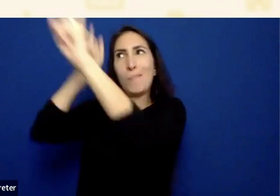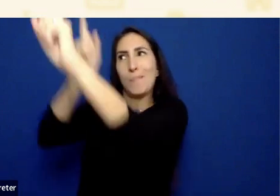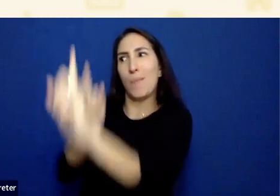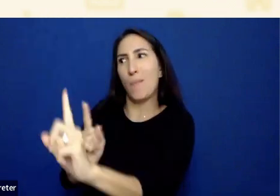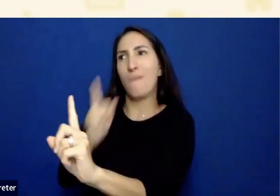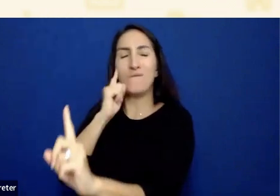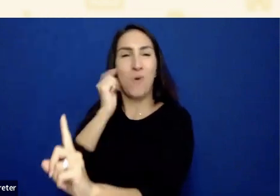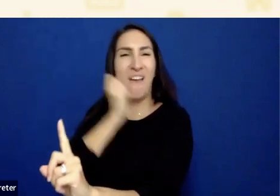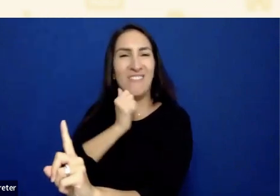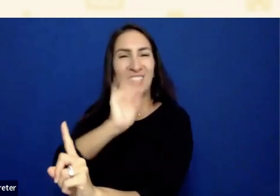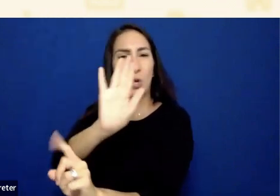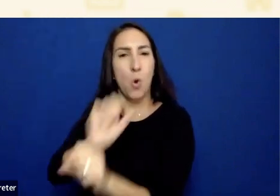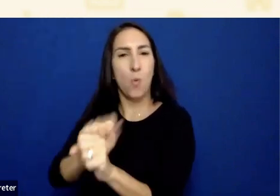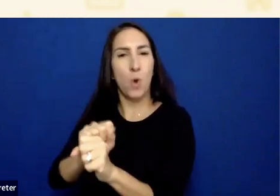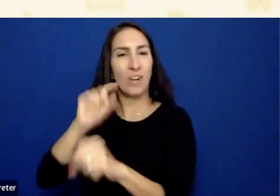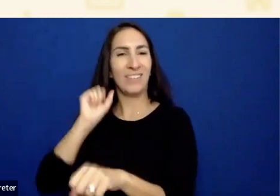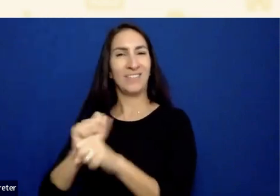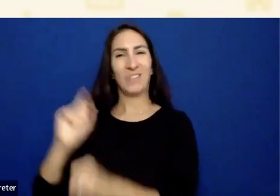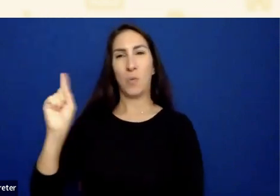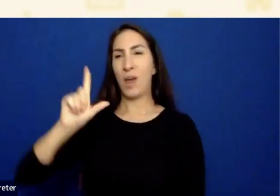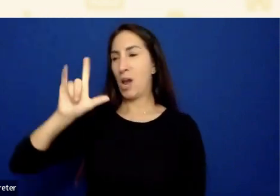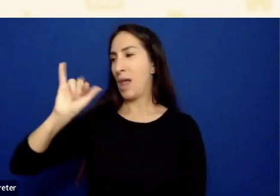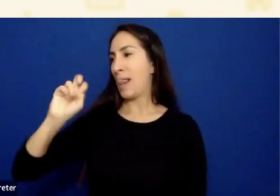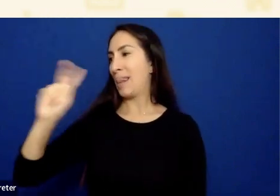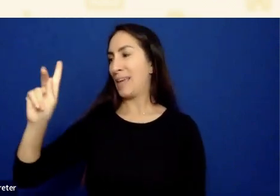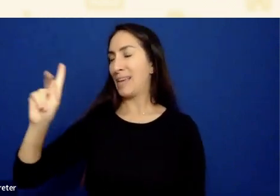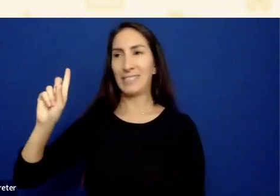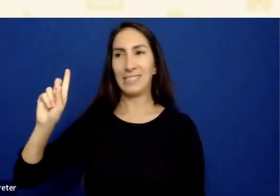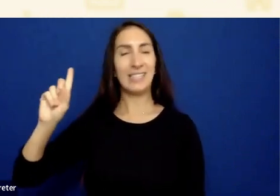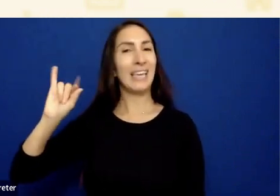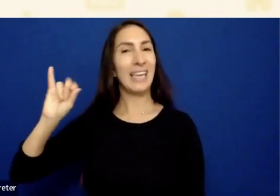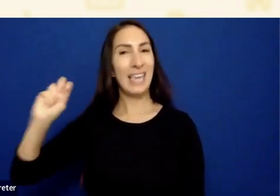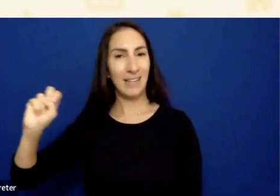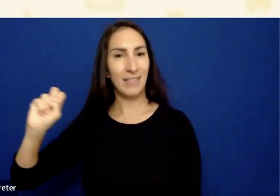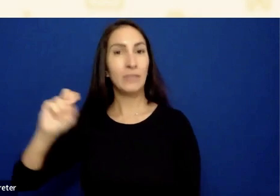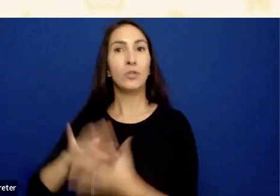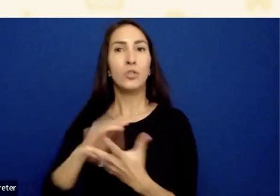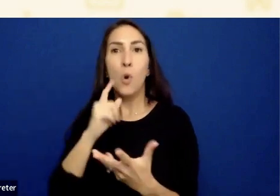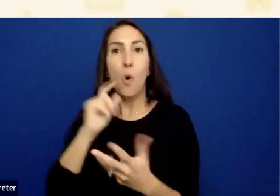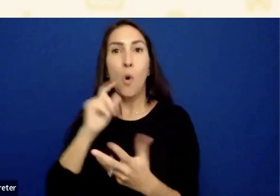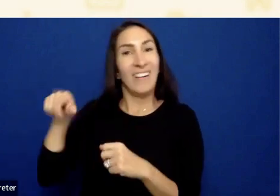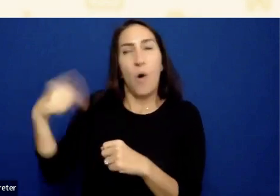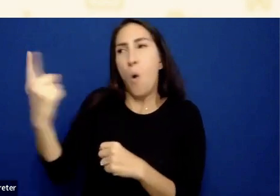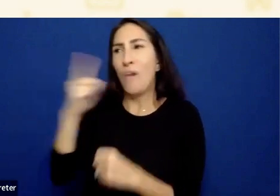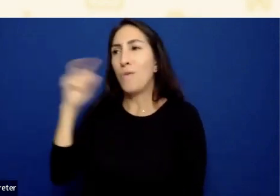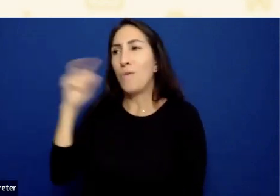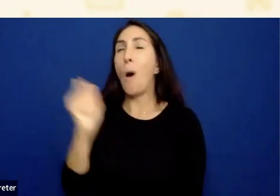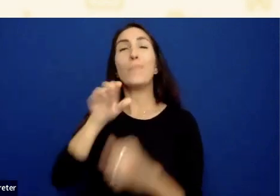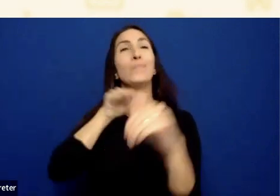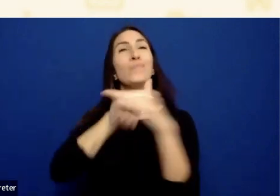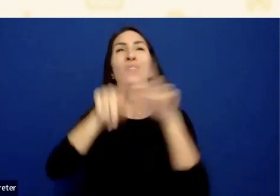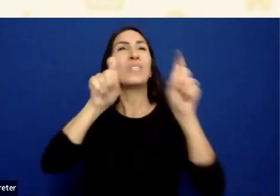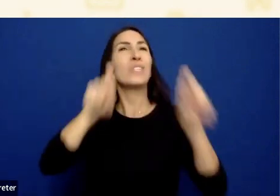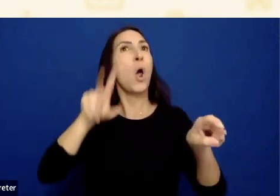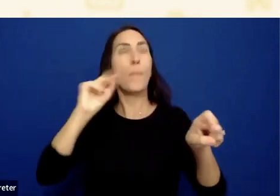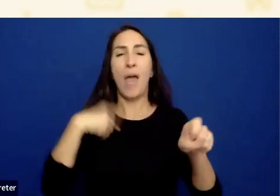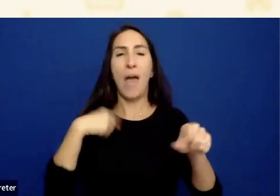into the workforce, not just as accessibility testers or as specialists, but people who are performing day-to-day work